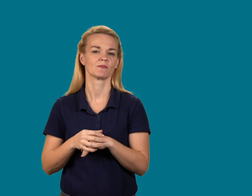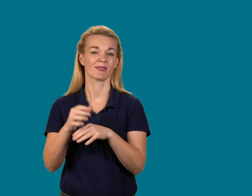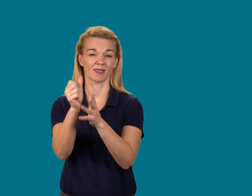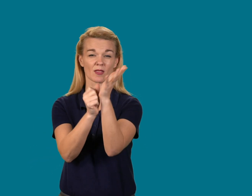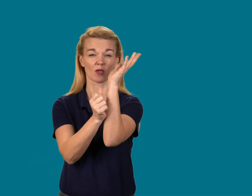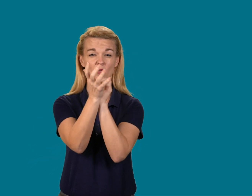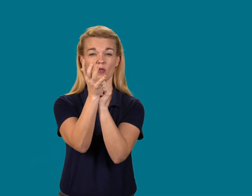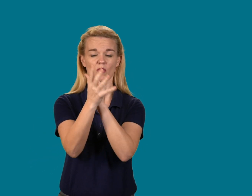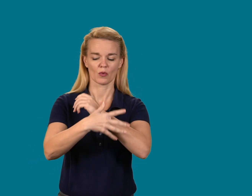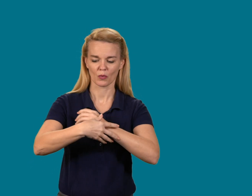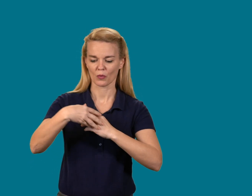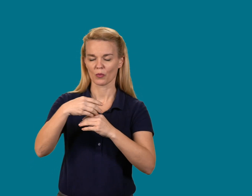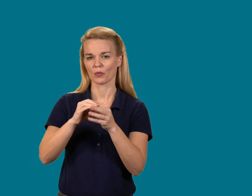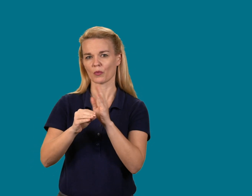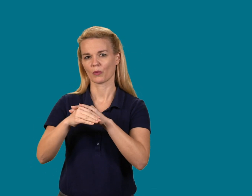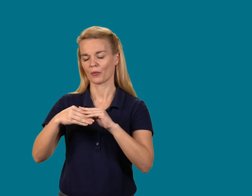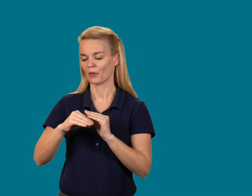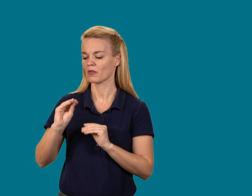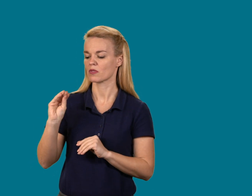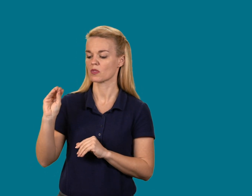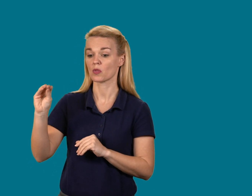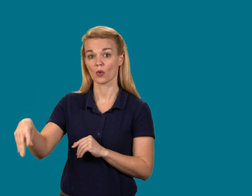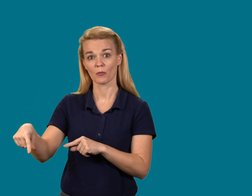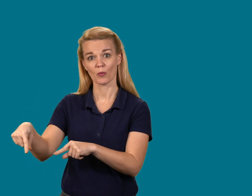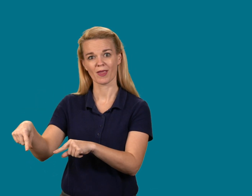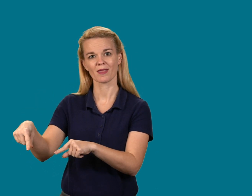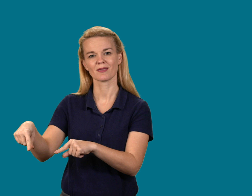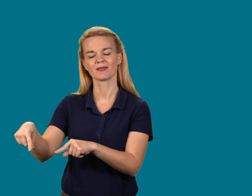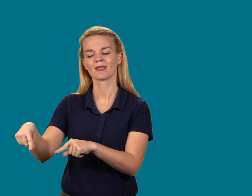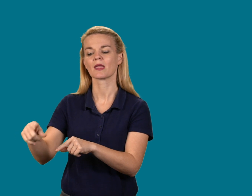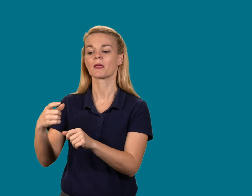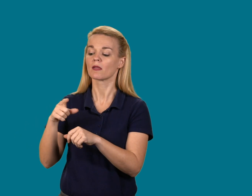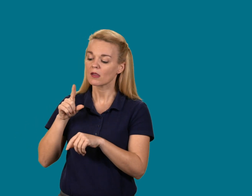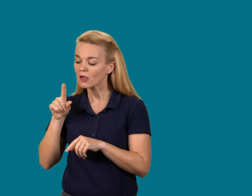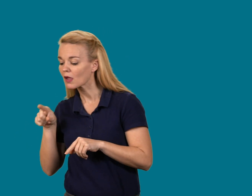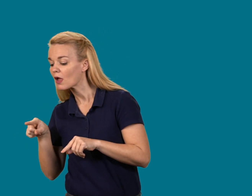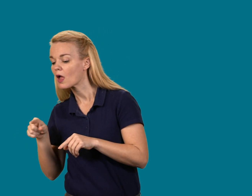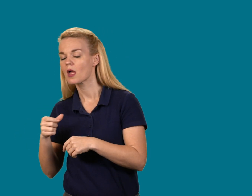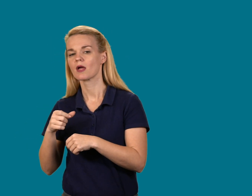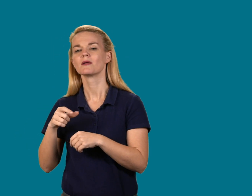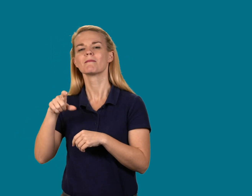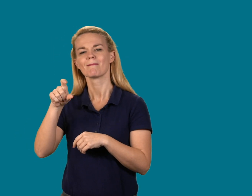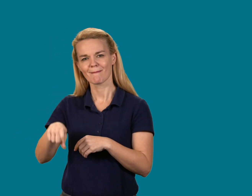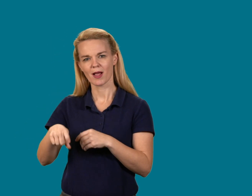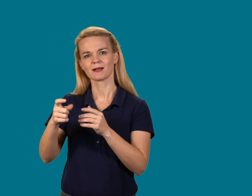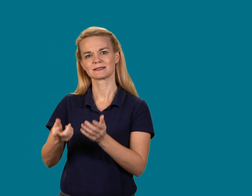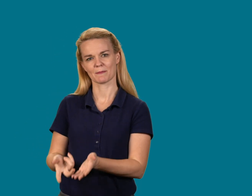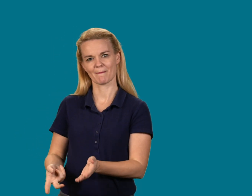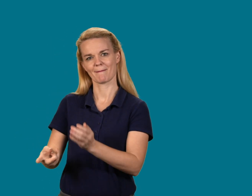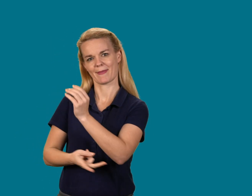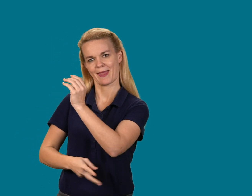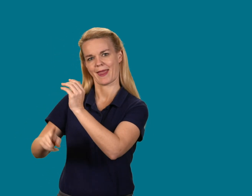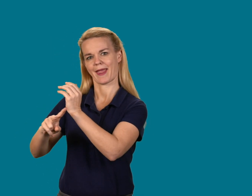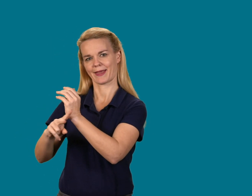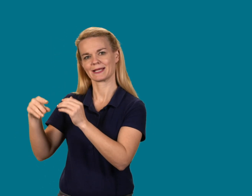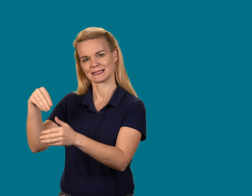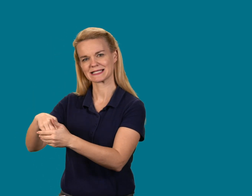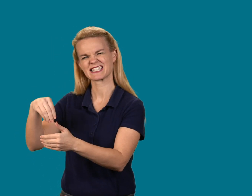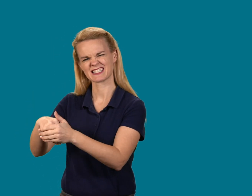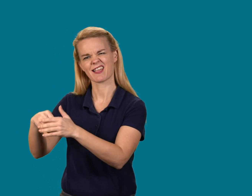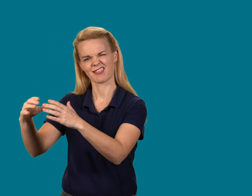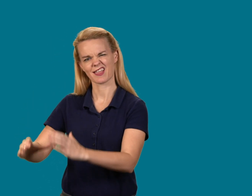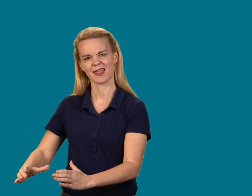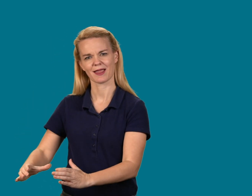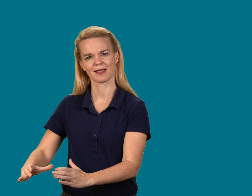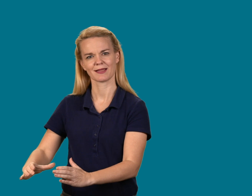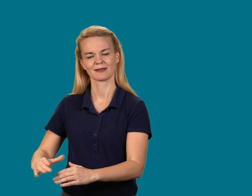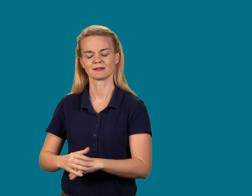Throw used gloves away in a lined trash can.